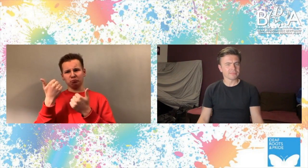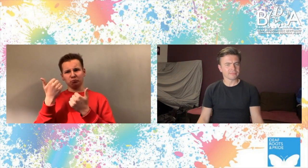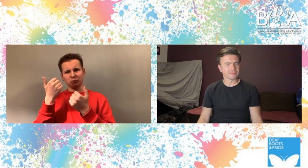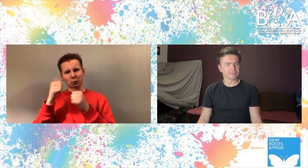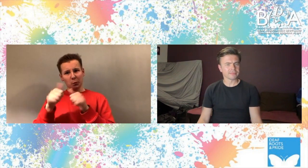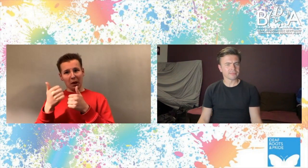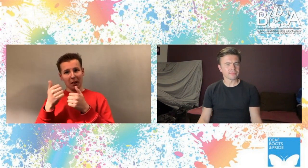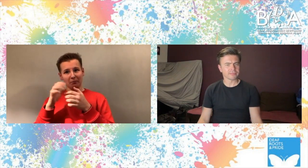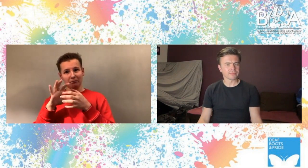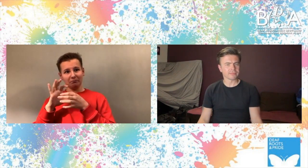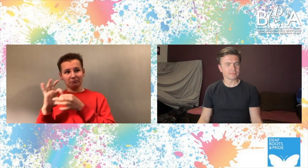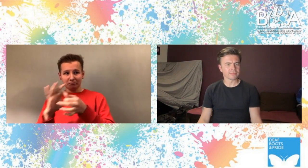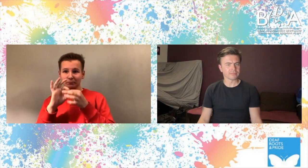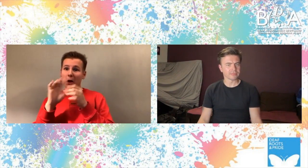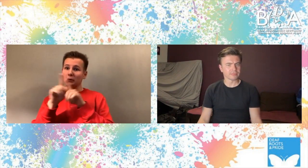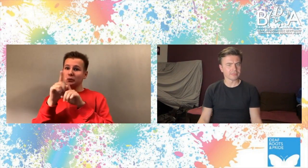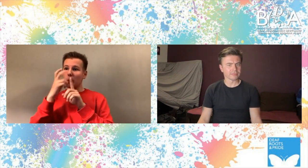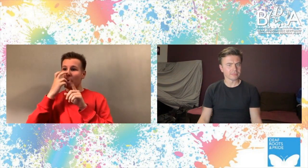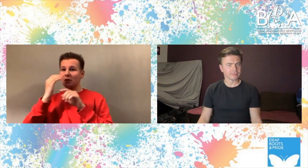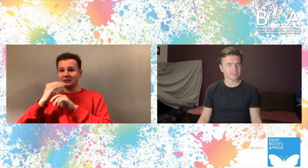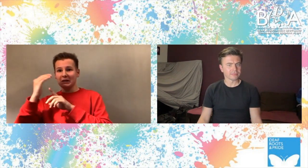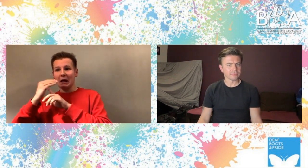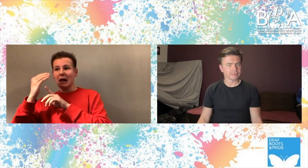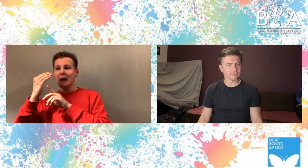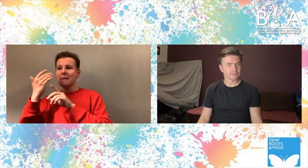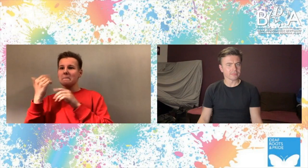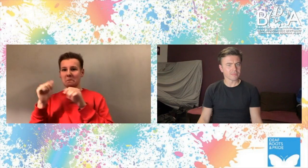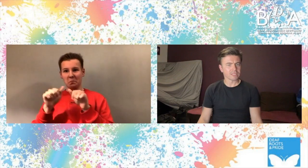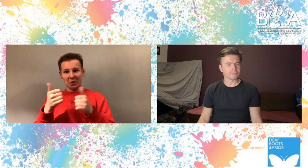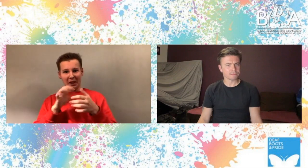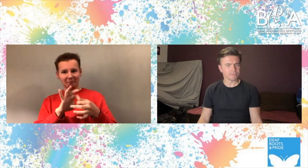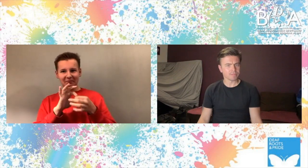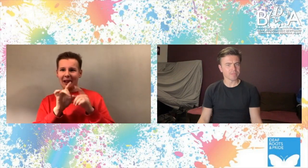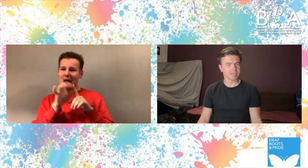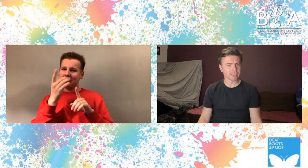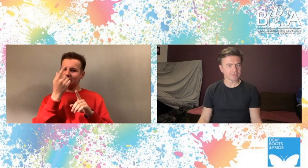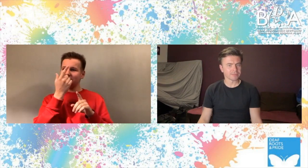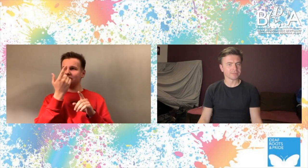happen. So, you feel young people and older people, it really doesn’t matter what